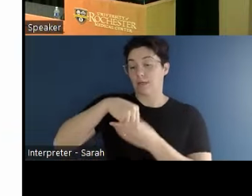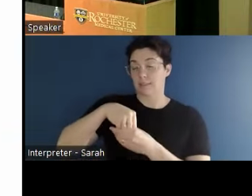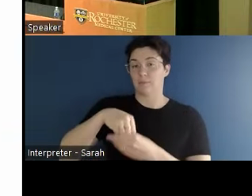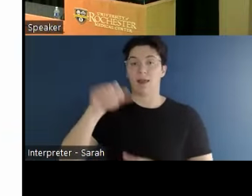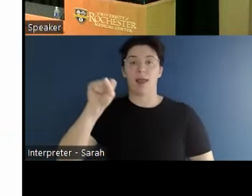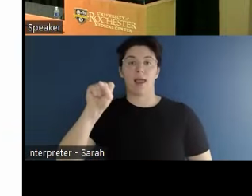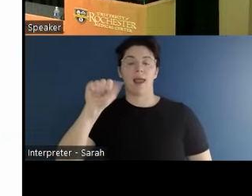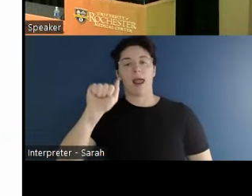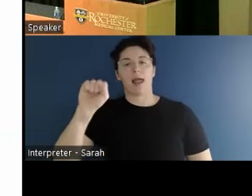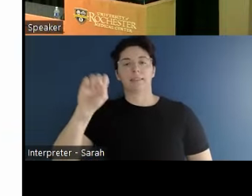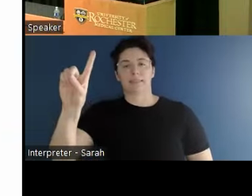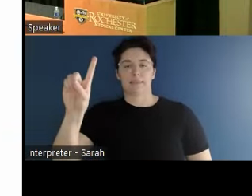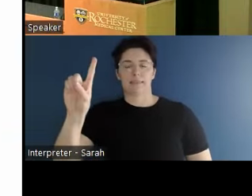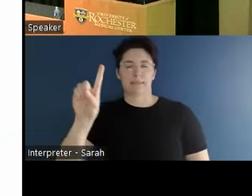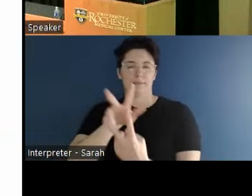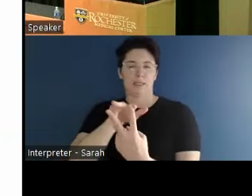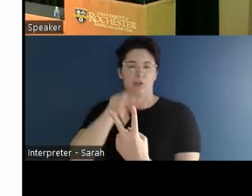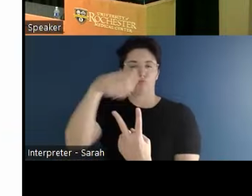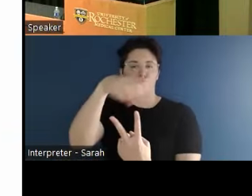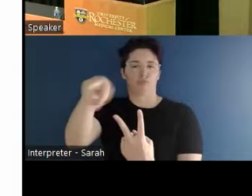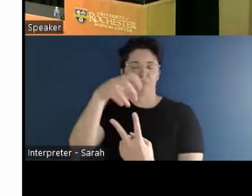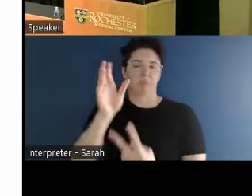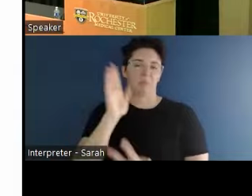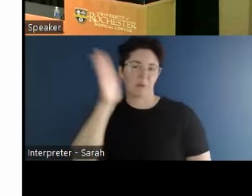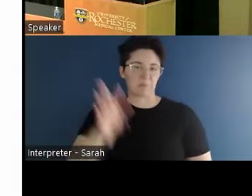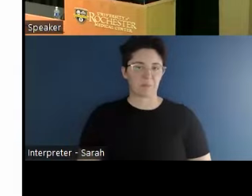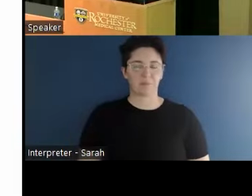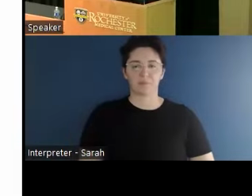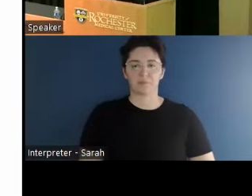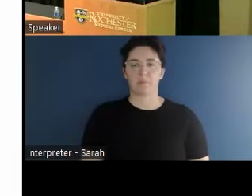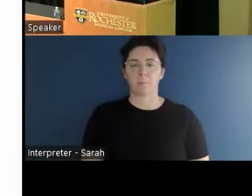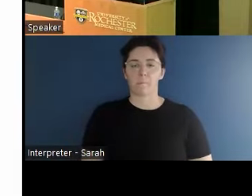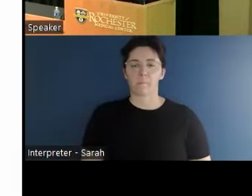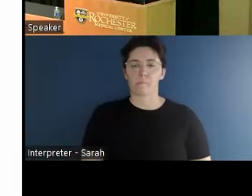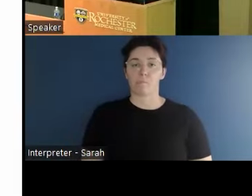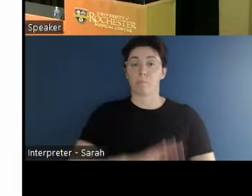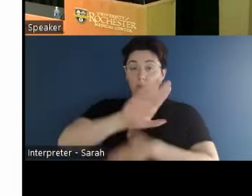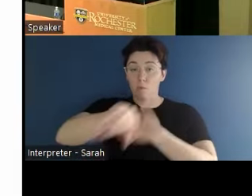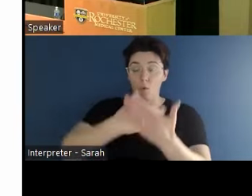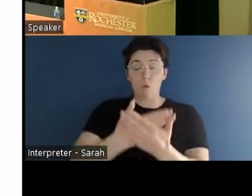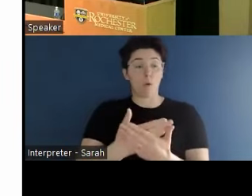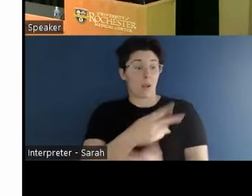presentation I'll use them interchangeably all of these patients that come to me they come with